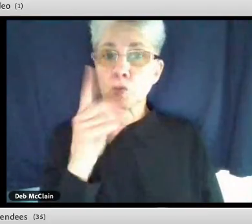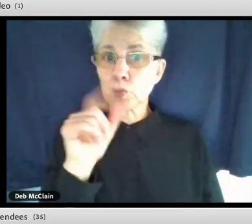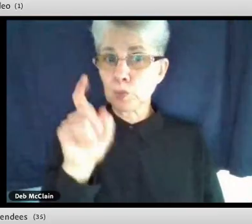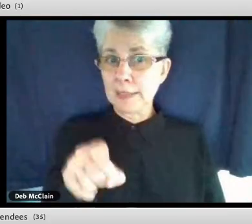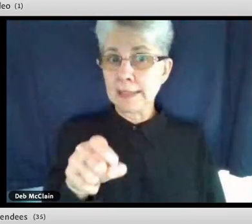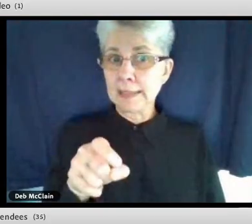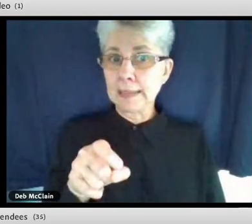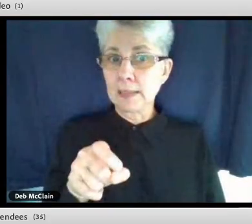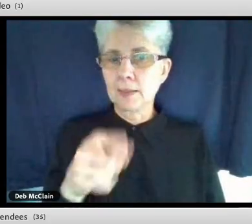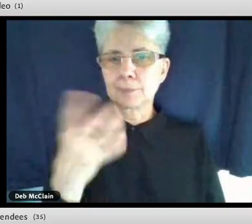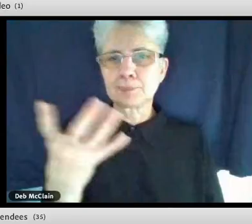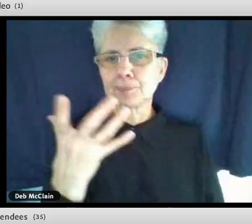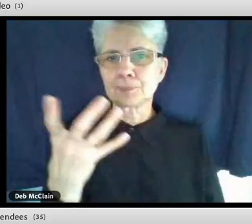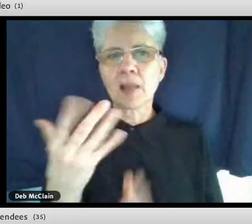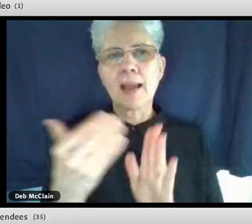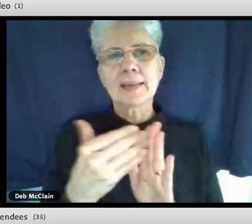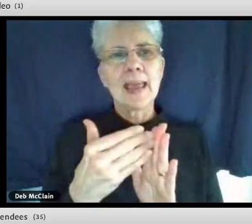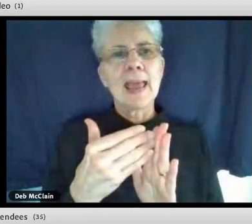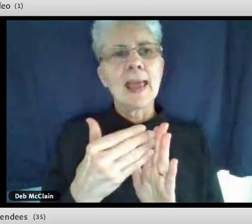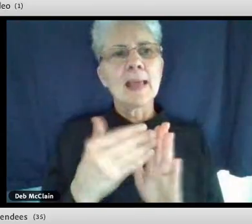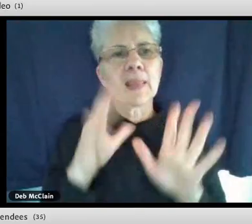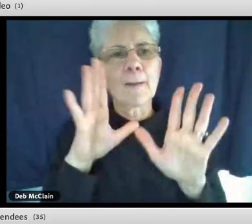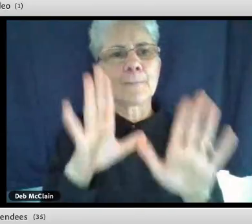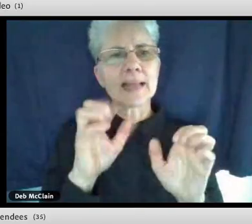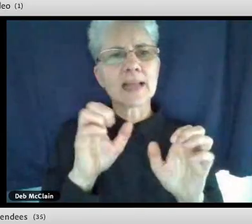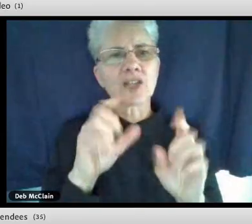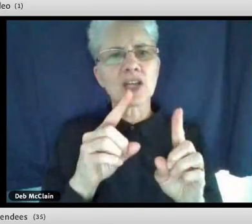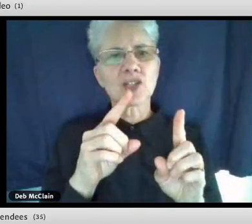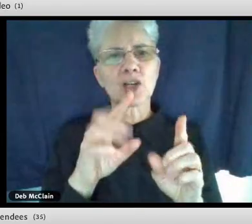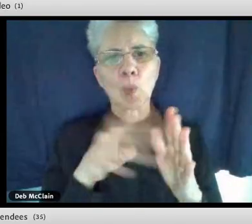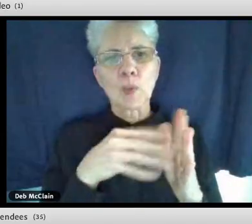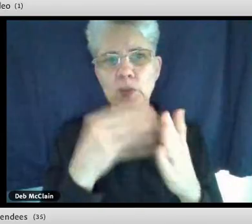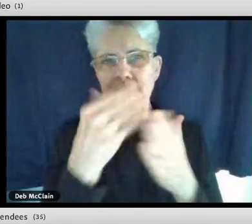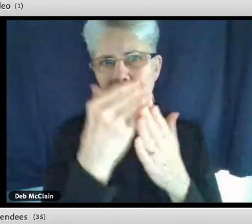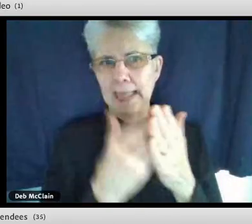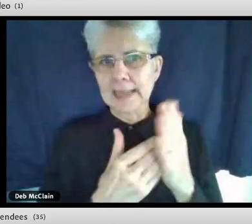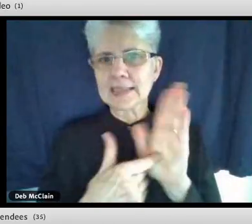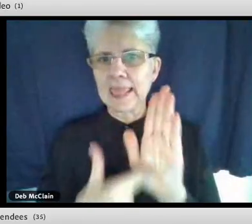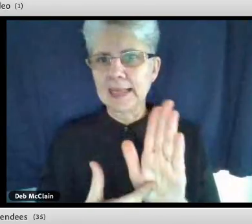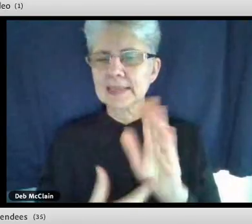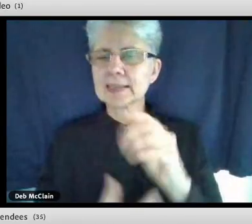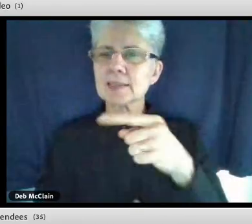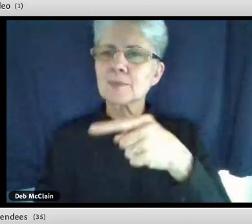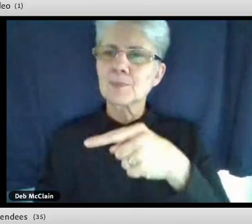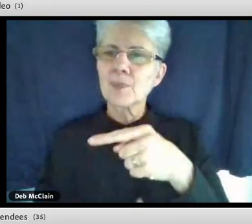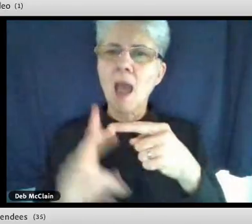If you do need a, again, the amazing educational resources, this is a list.